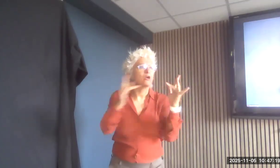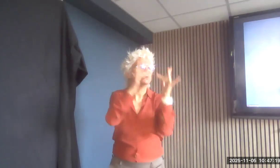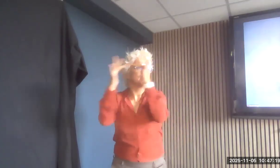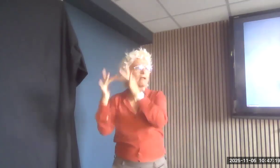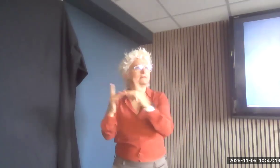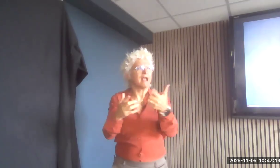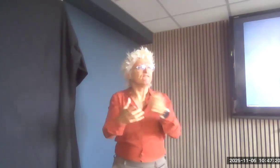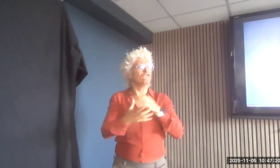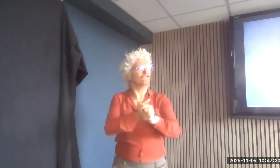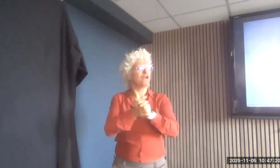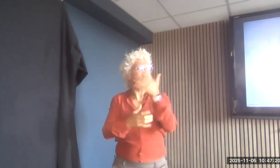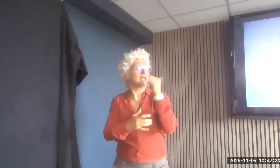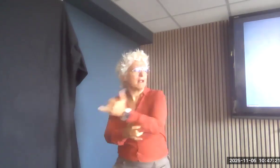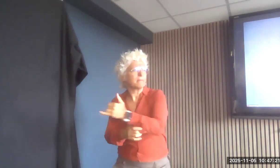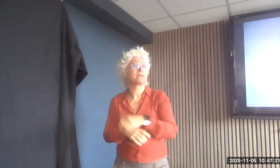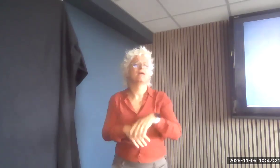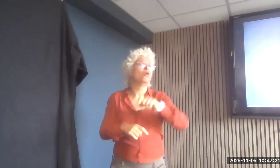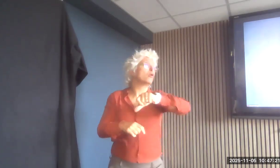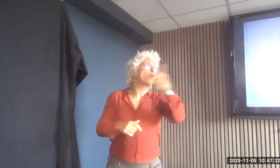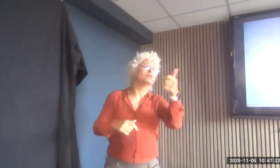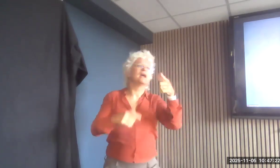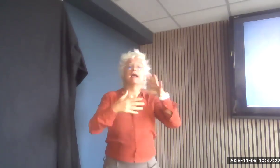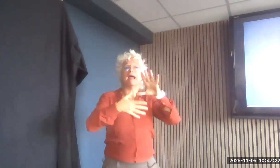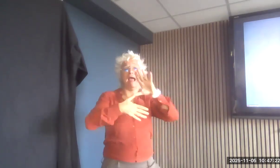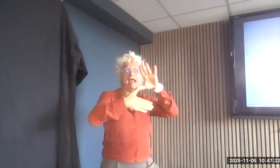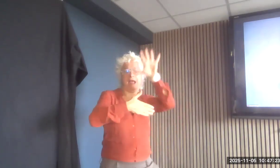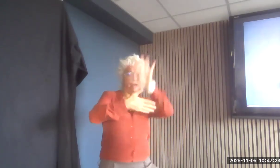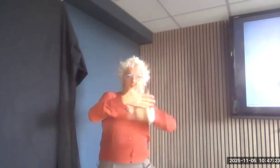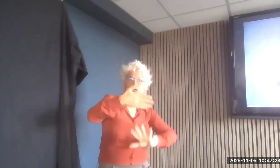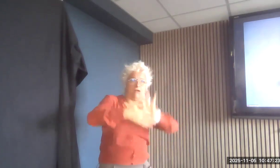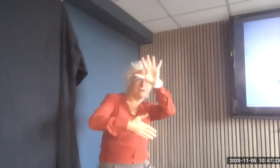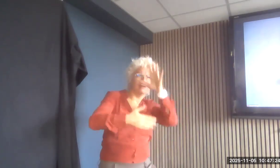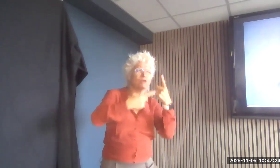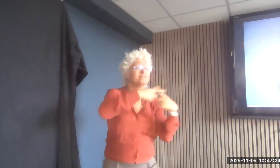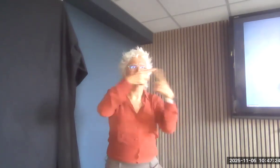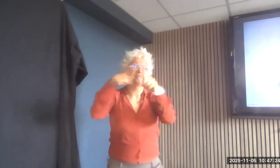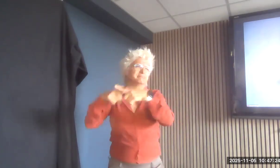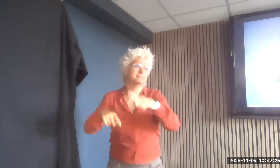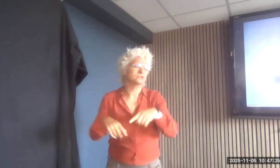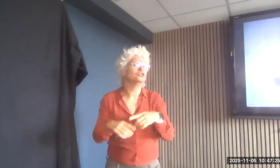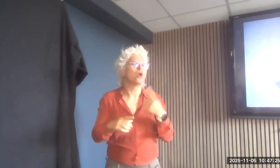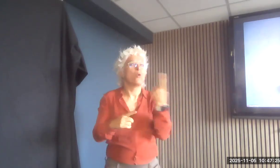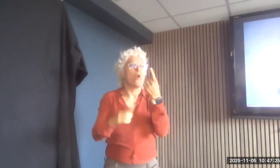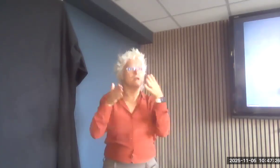So, also, we saw lots of contact between people in Arabic regions as well, of people who'd never.